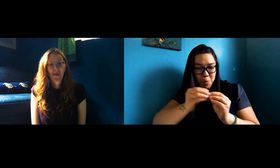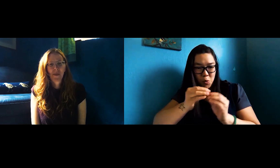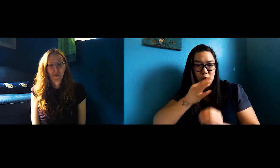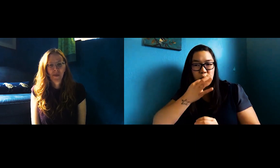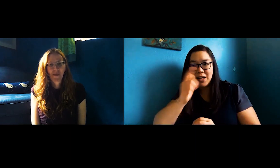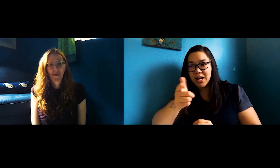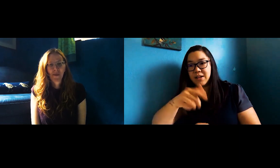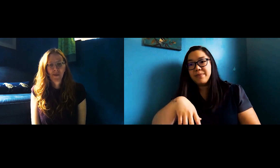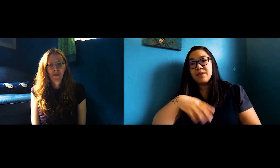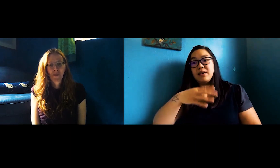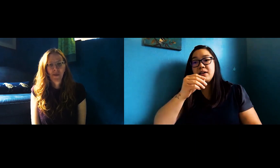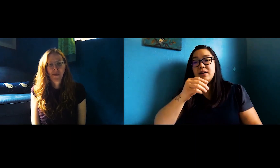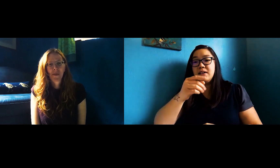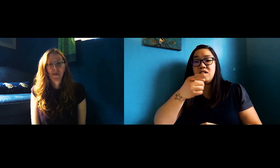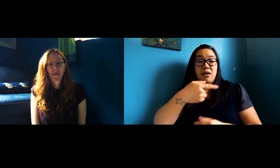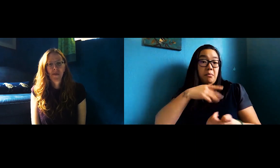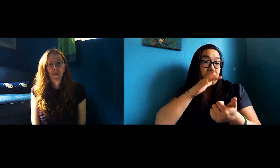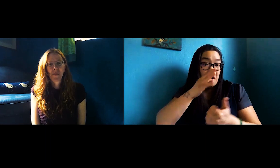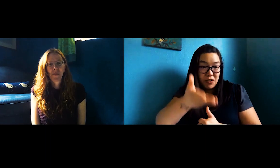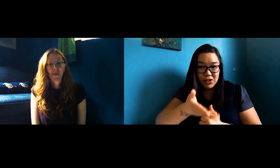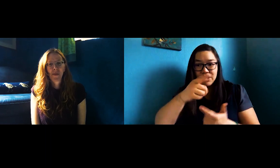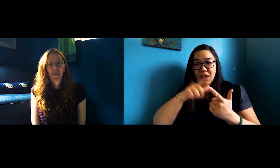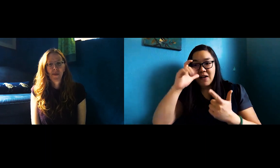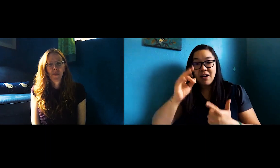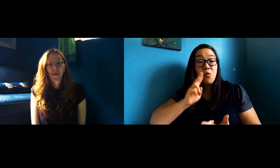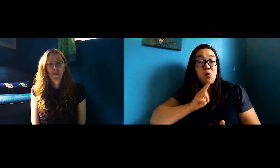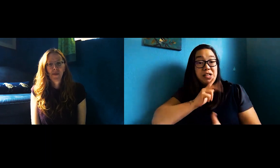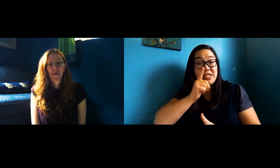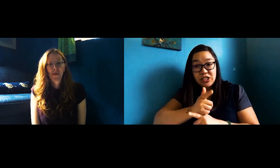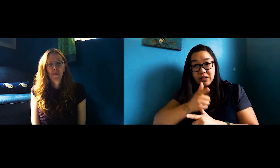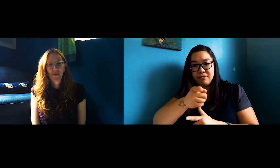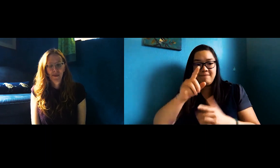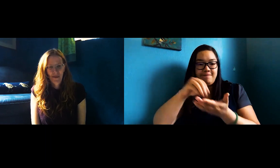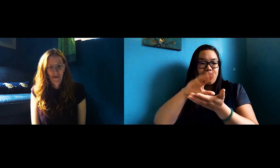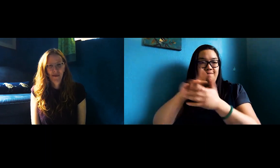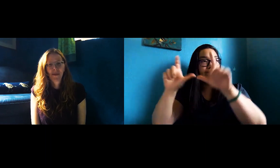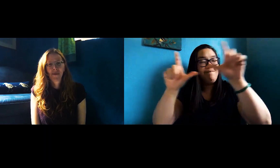more about that project later in the interview. Cat is a mother, a photographer, and a twin